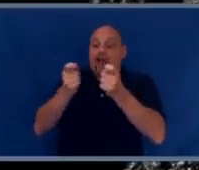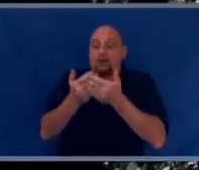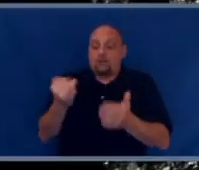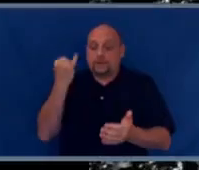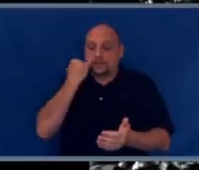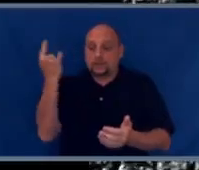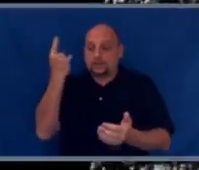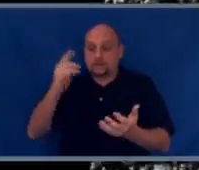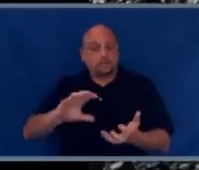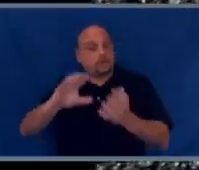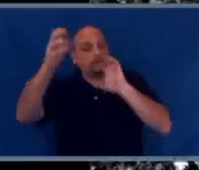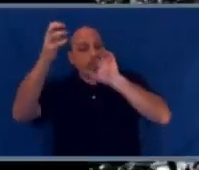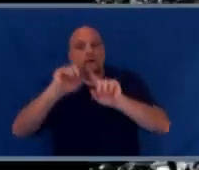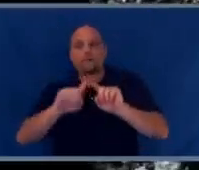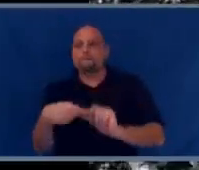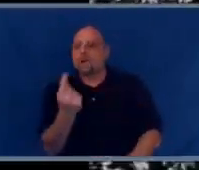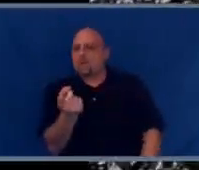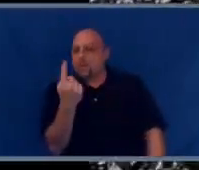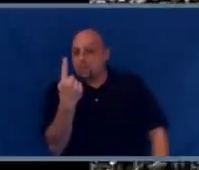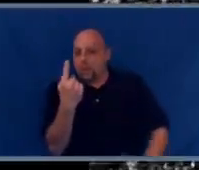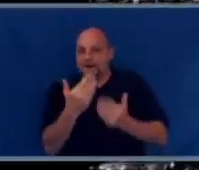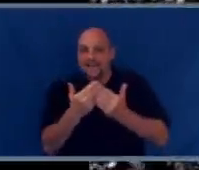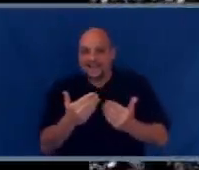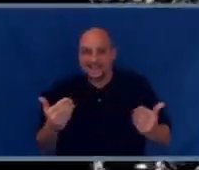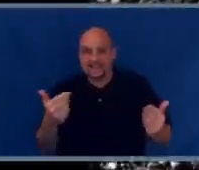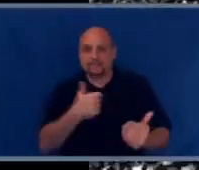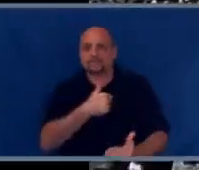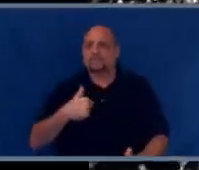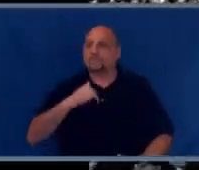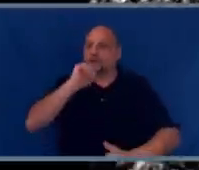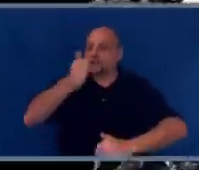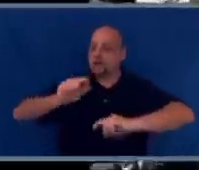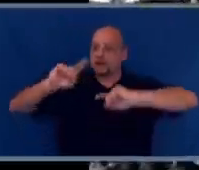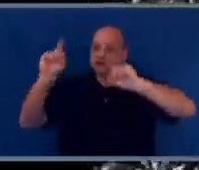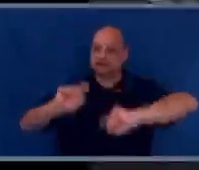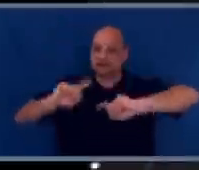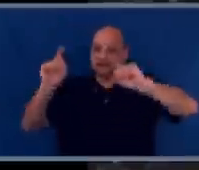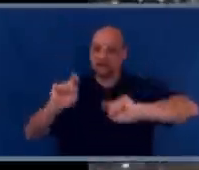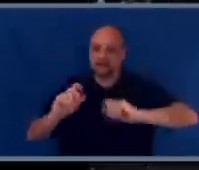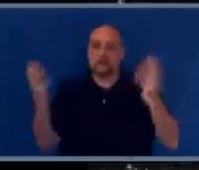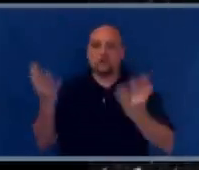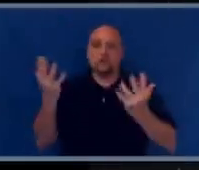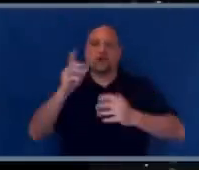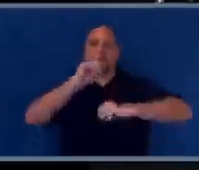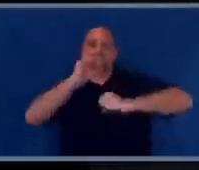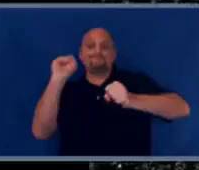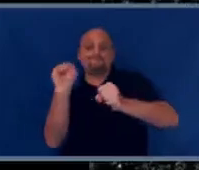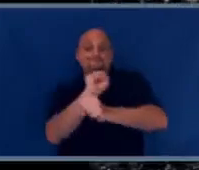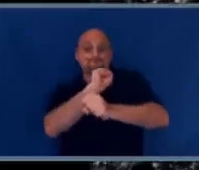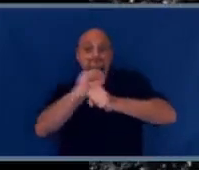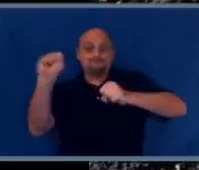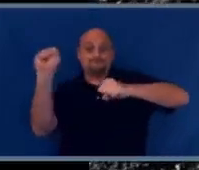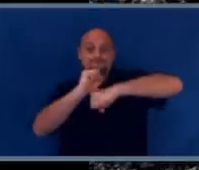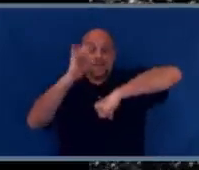TO HANDLE THINGS THAT MAY HAVE GONE WRONG. ONE THING THAT IS NOT TESTED.